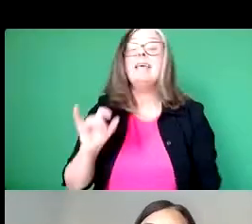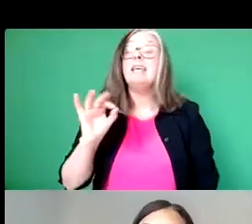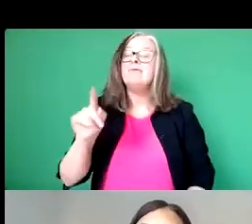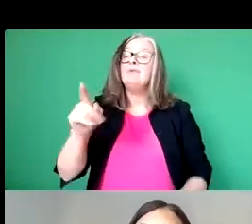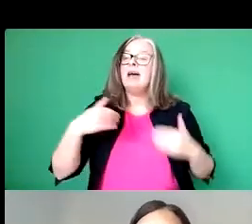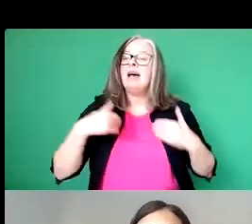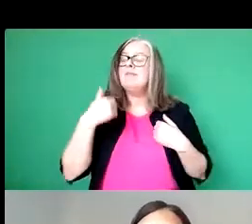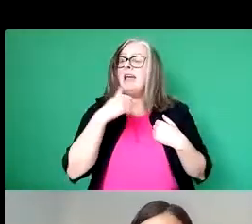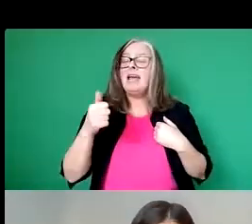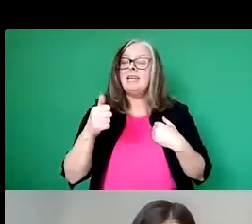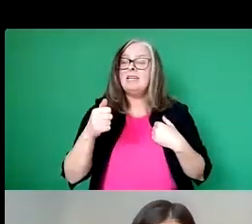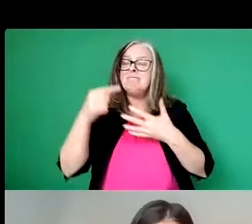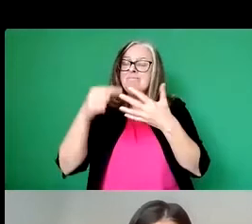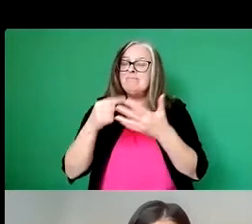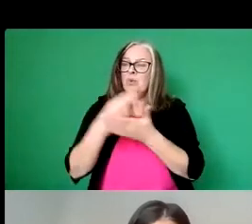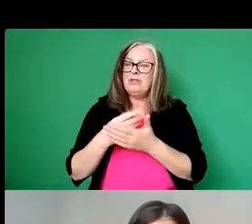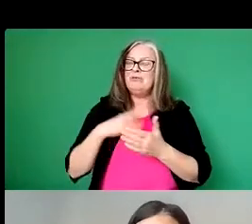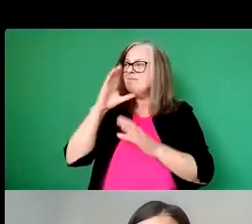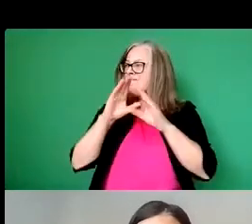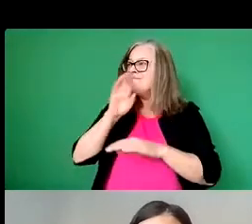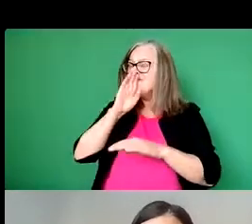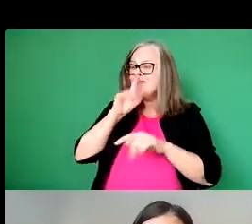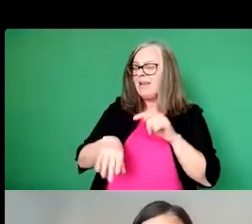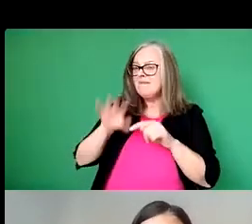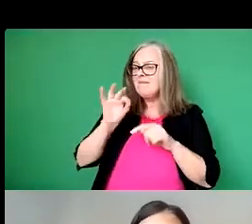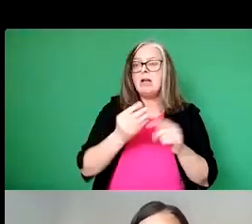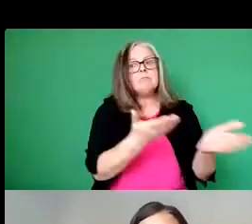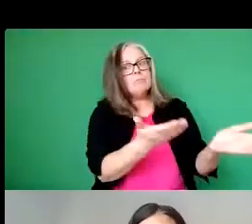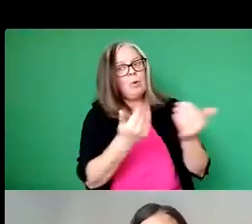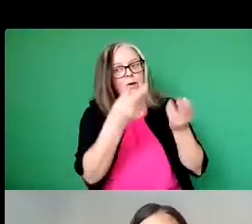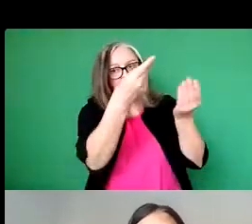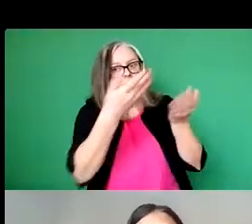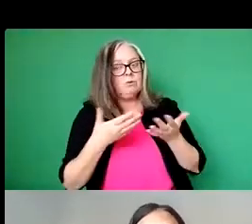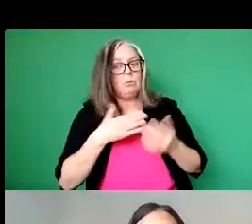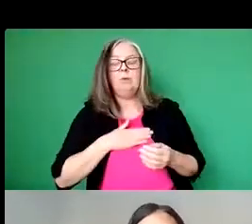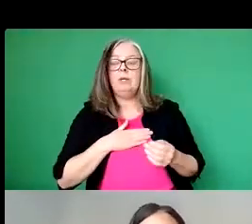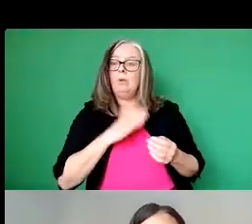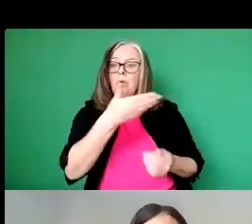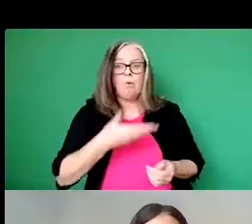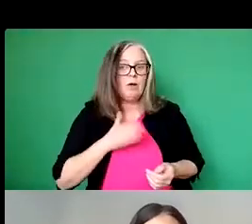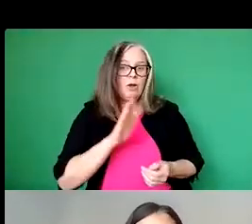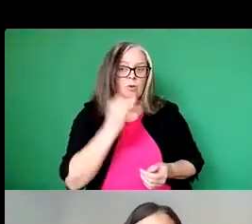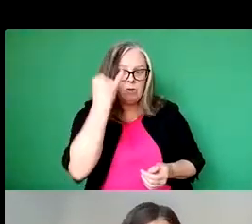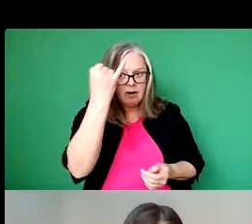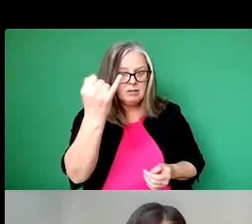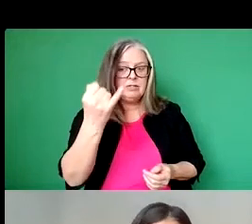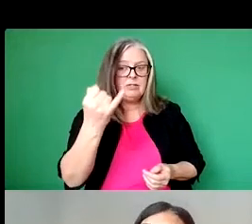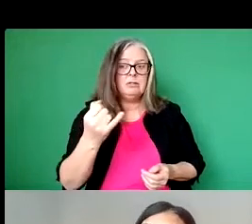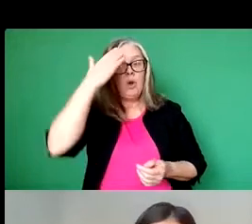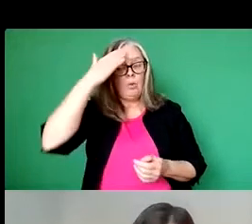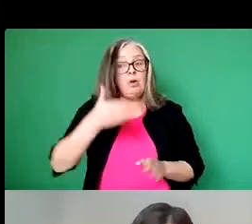you to let us know um we welcome your ideas and we're very cognizant that this field is evolving